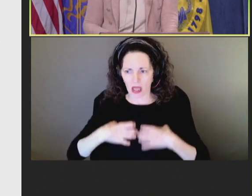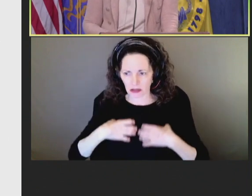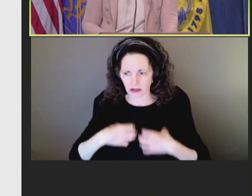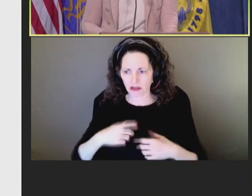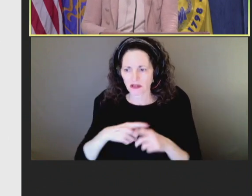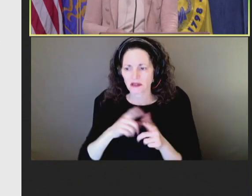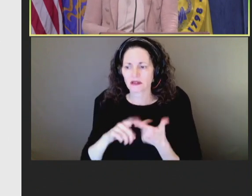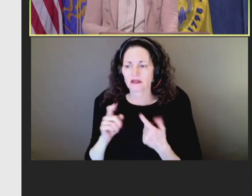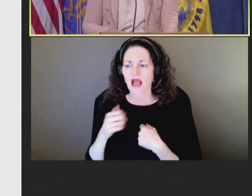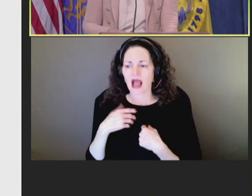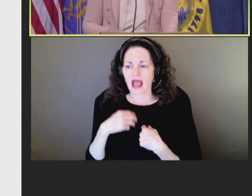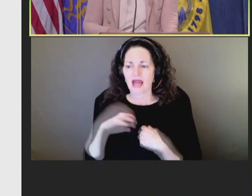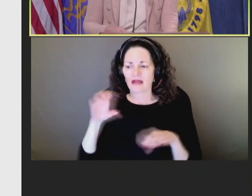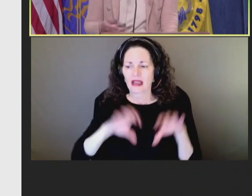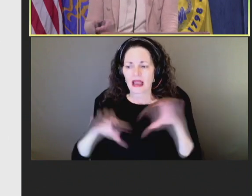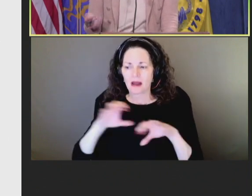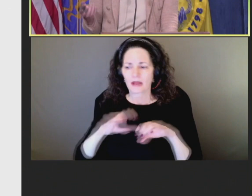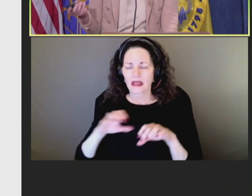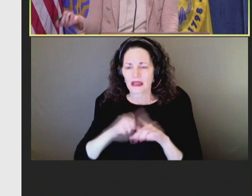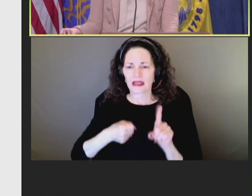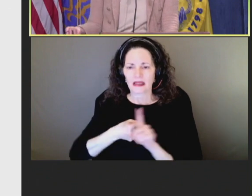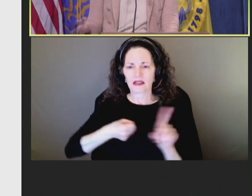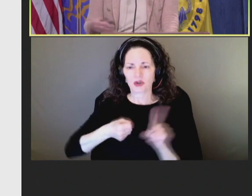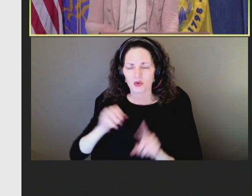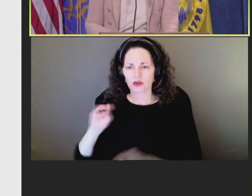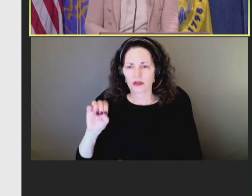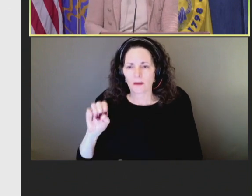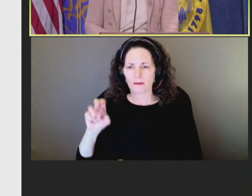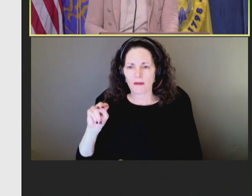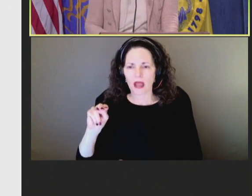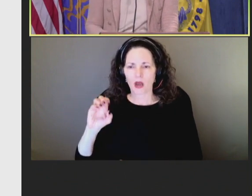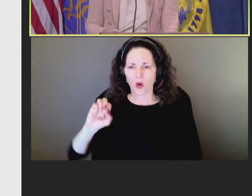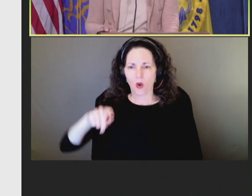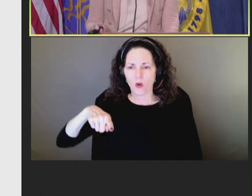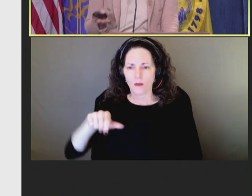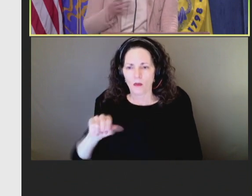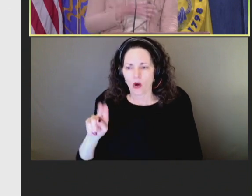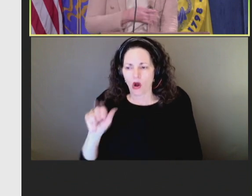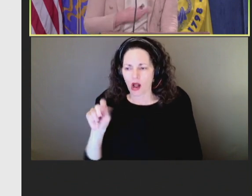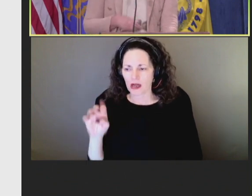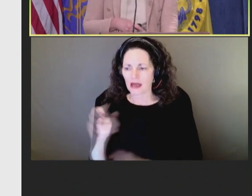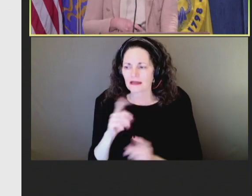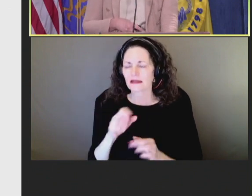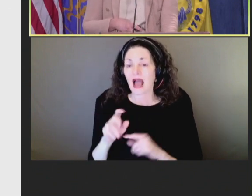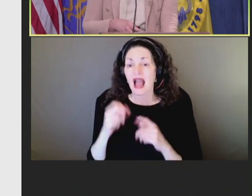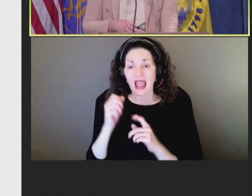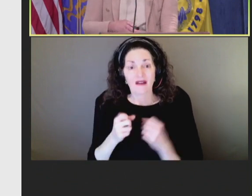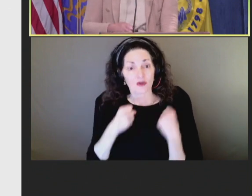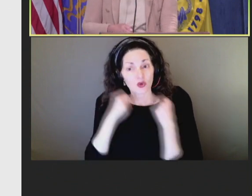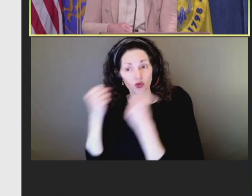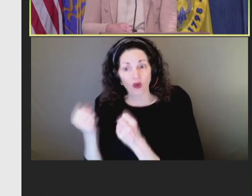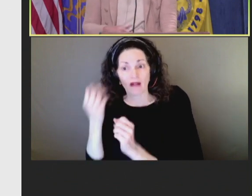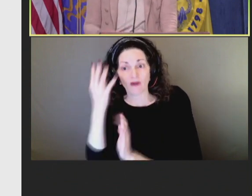hours every 10 weeks to Memorial Sloan Kettering and then four hours back home because I get a